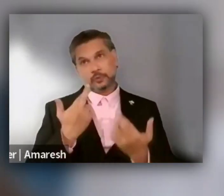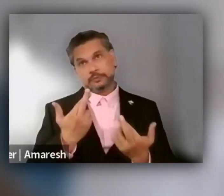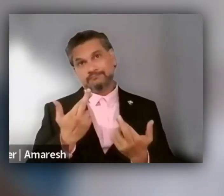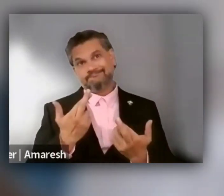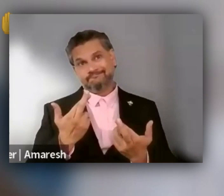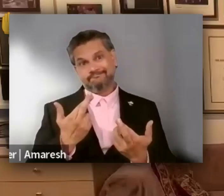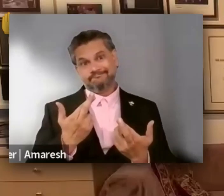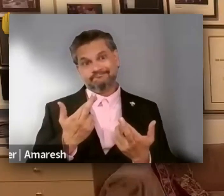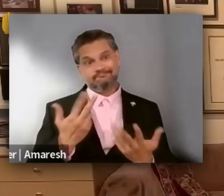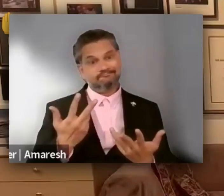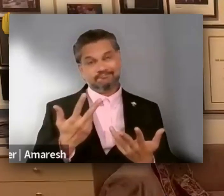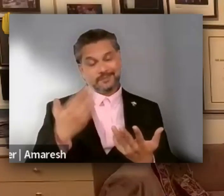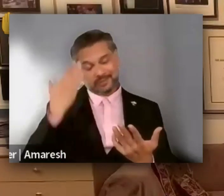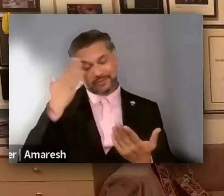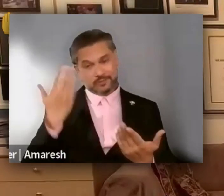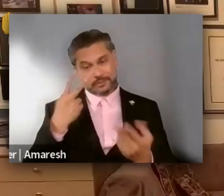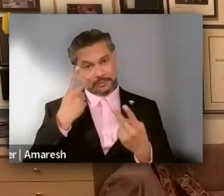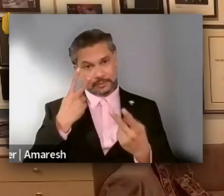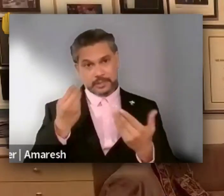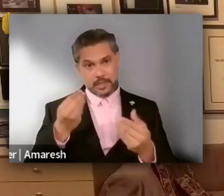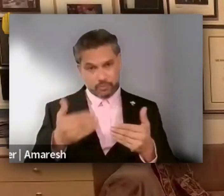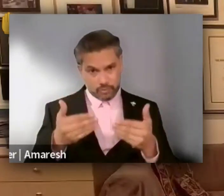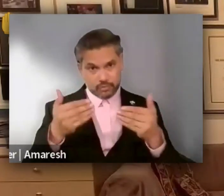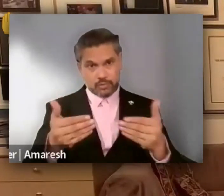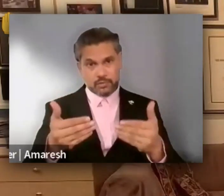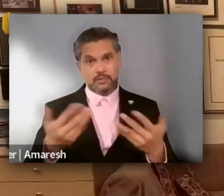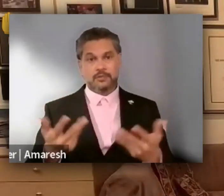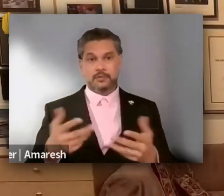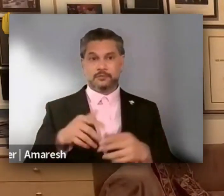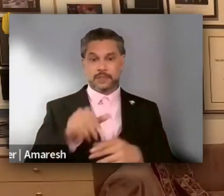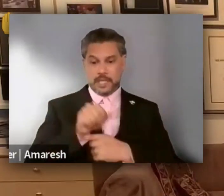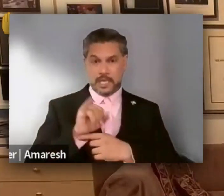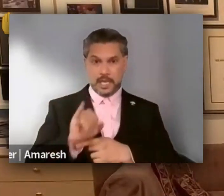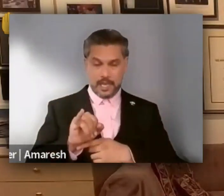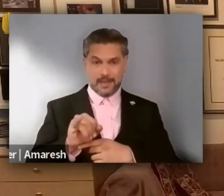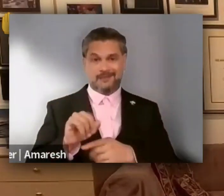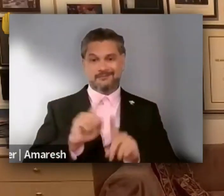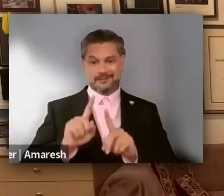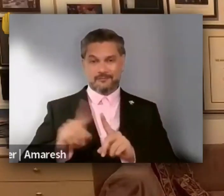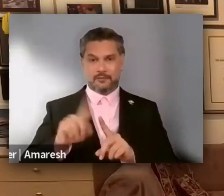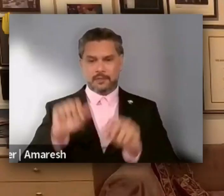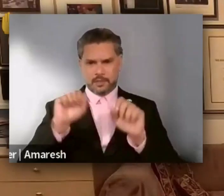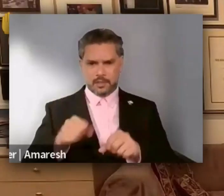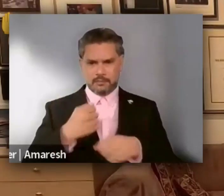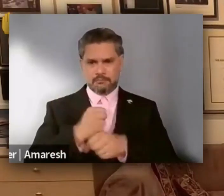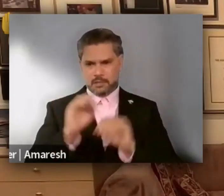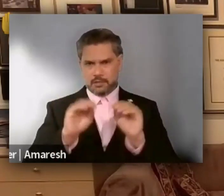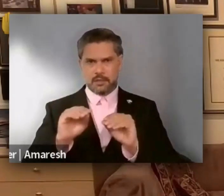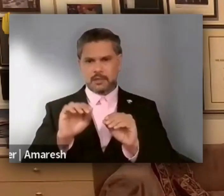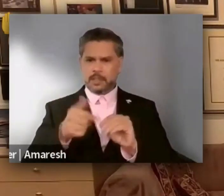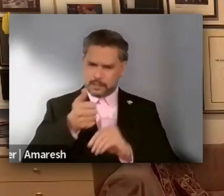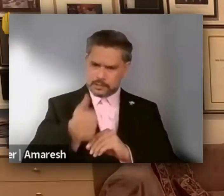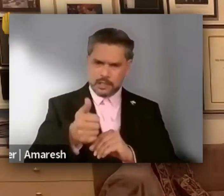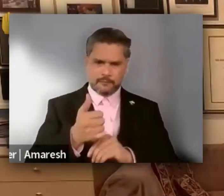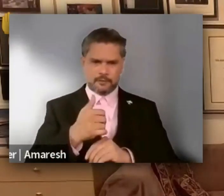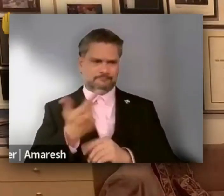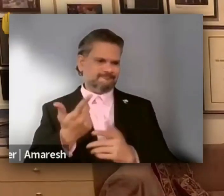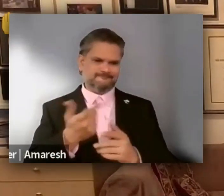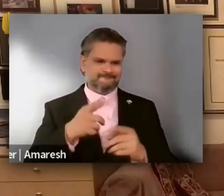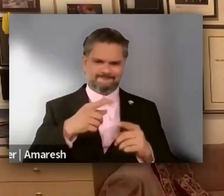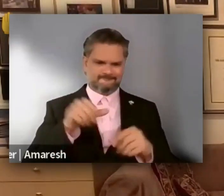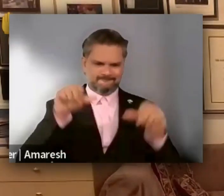So I'm hoping that we will eventually develop AI systems that will learn from their experiences so